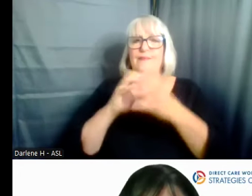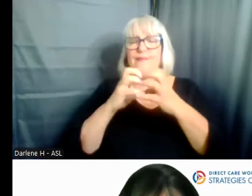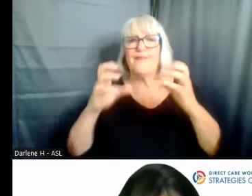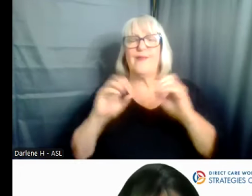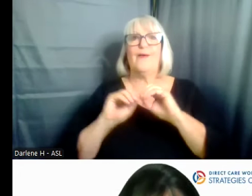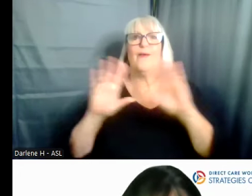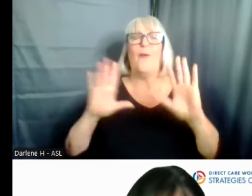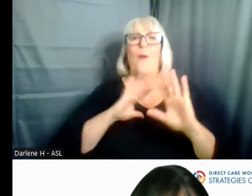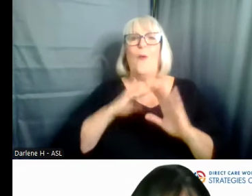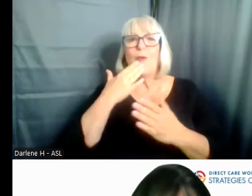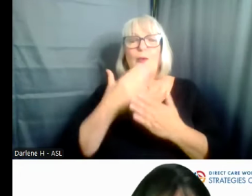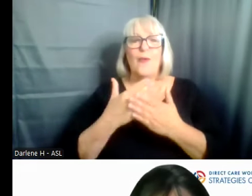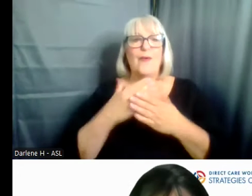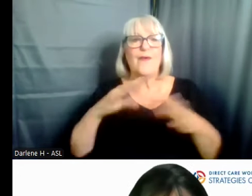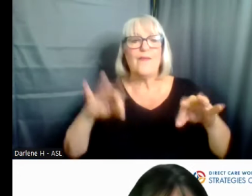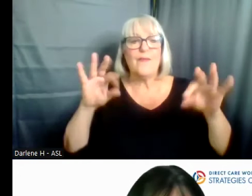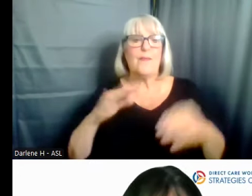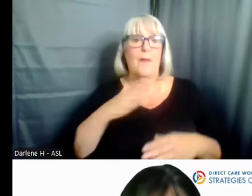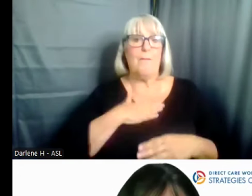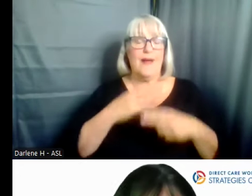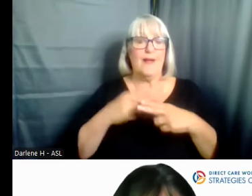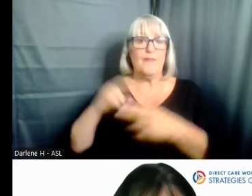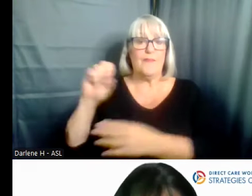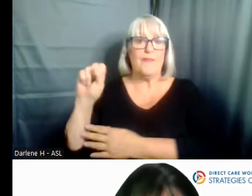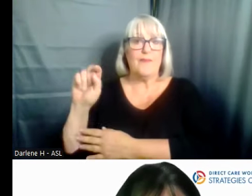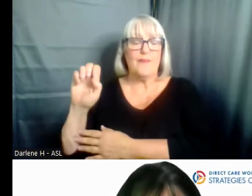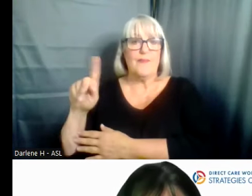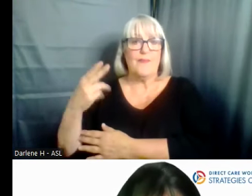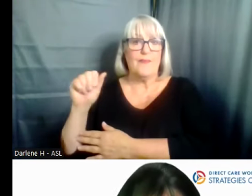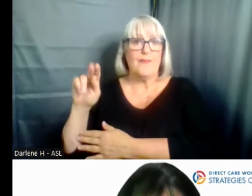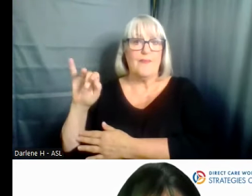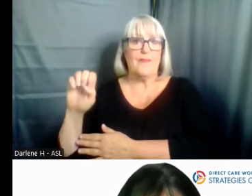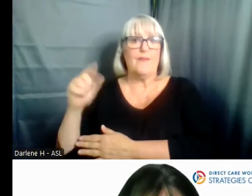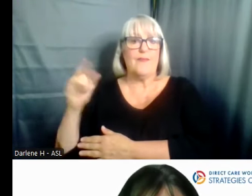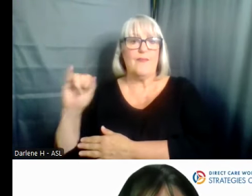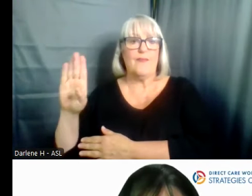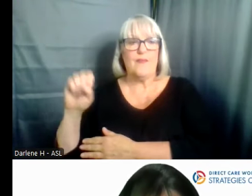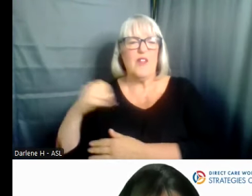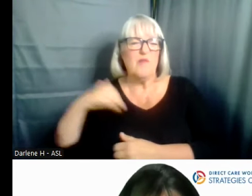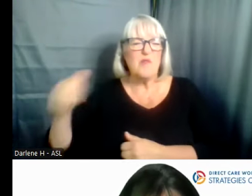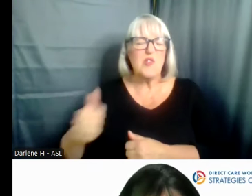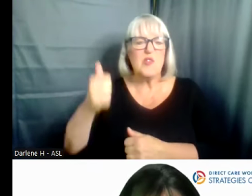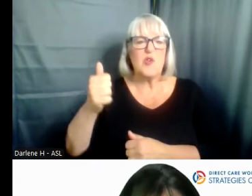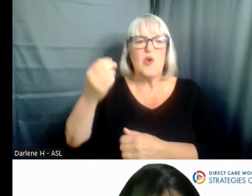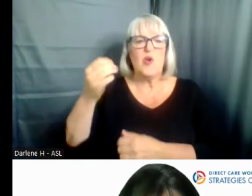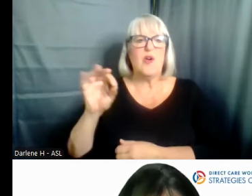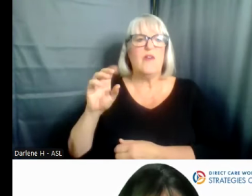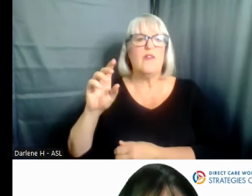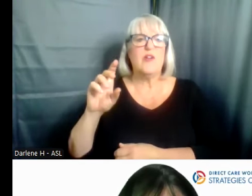I'm Stephanie Gibbs, and I'm the Director of the Direct Care Workforce Strategy Center at the National Council on Aging.